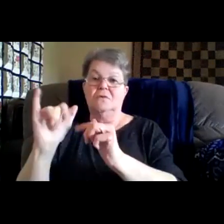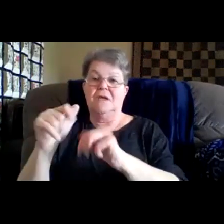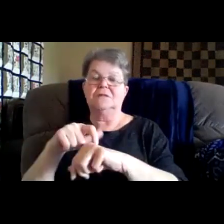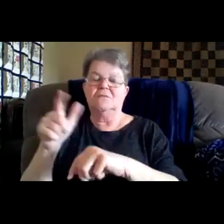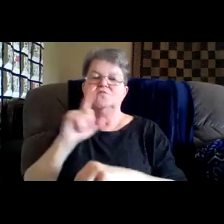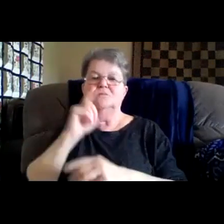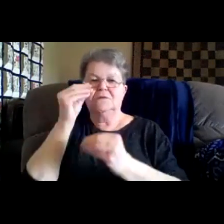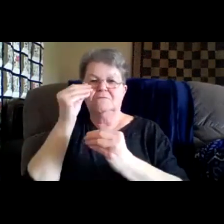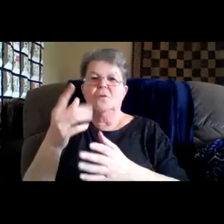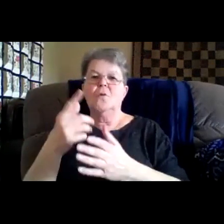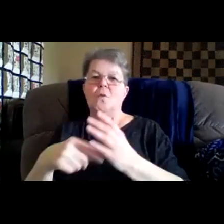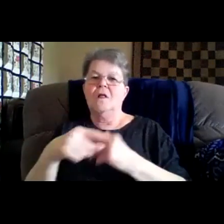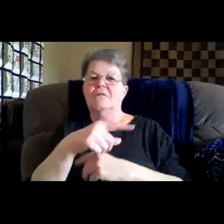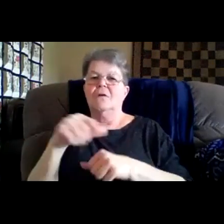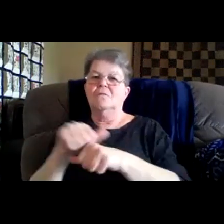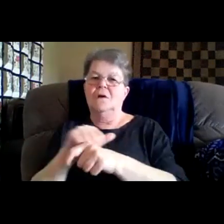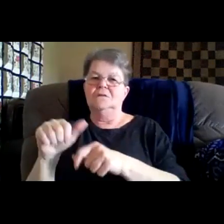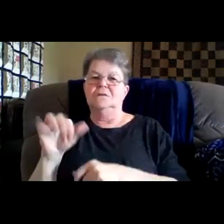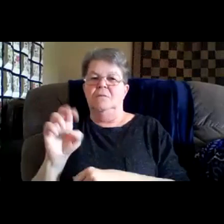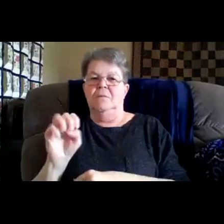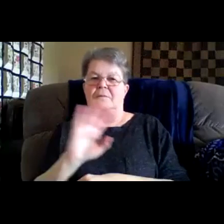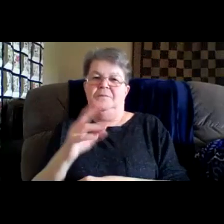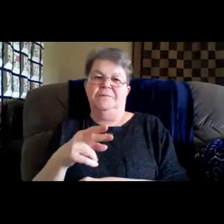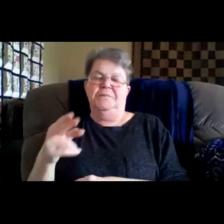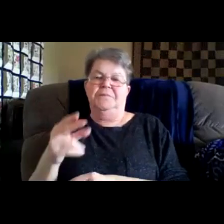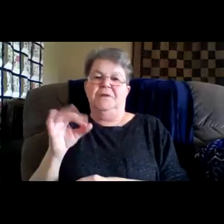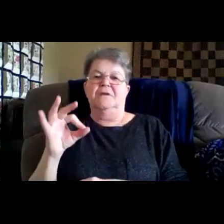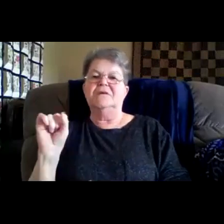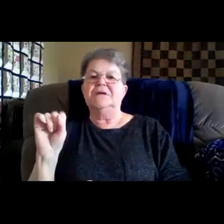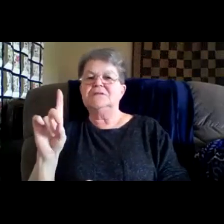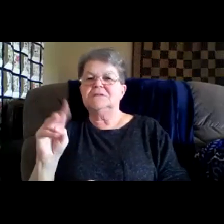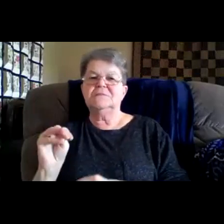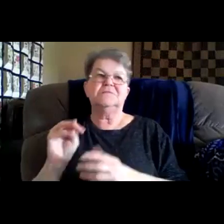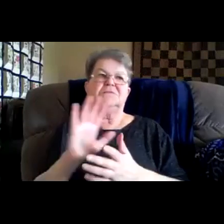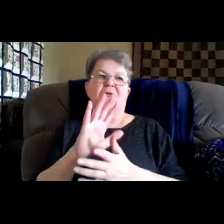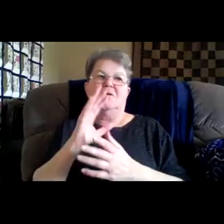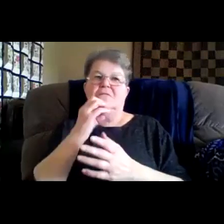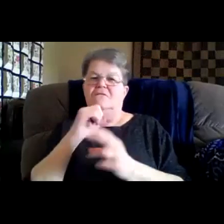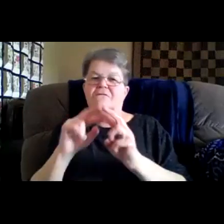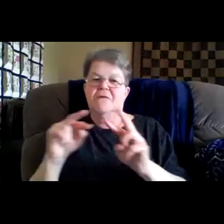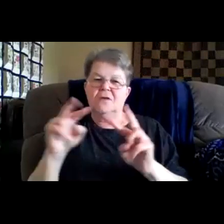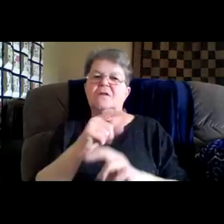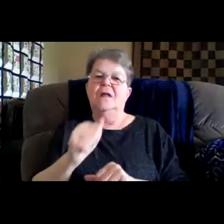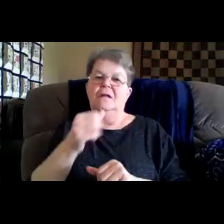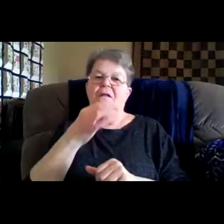of what that person's practices are, what their history of decision-making is, what they value in their life. And they'll be able to continue on,